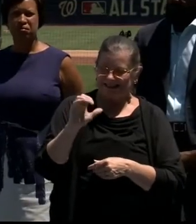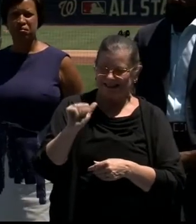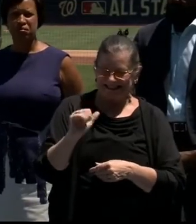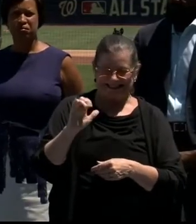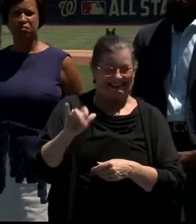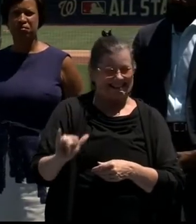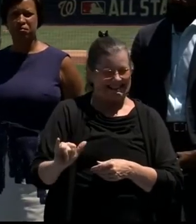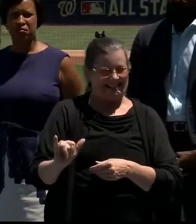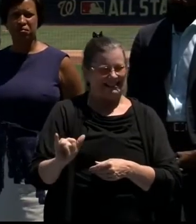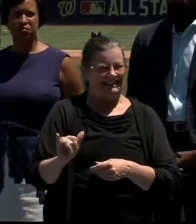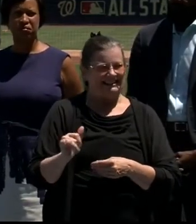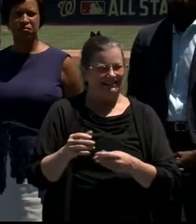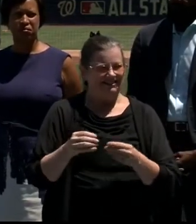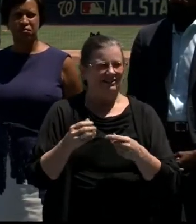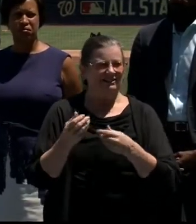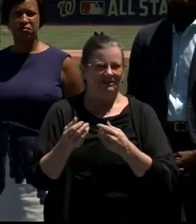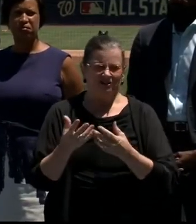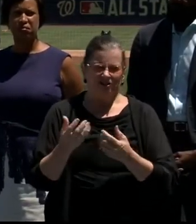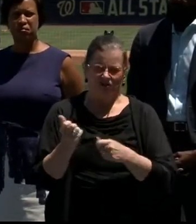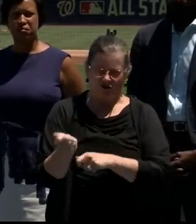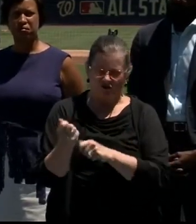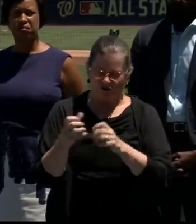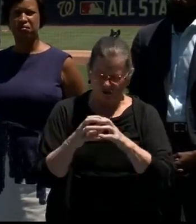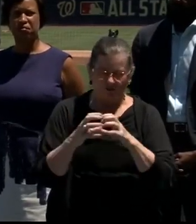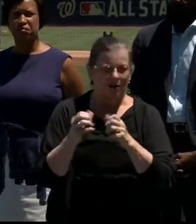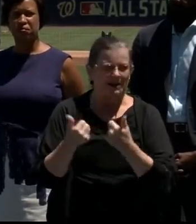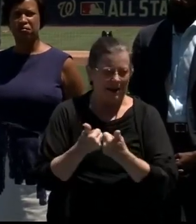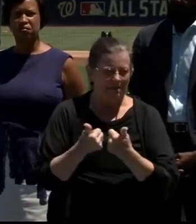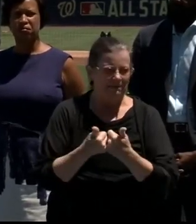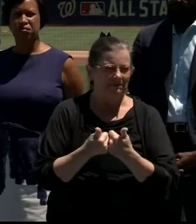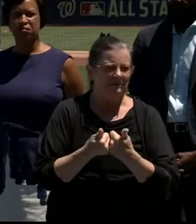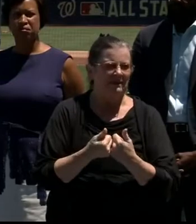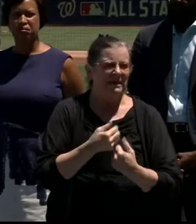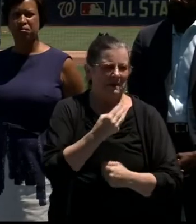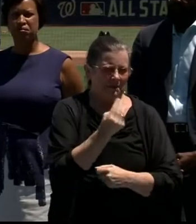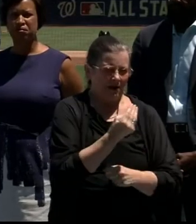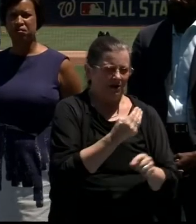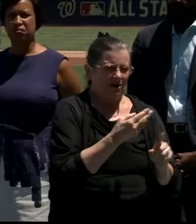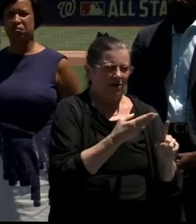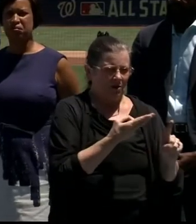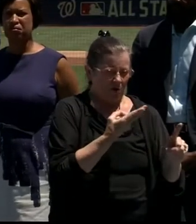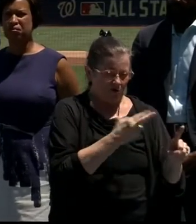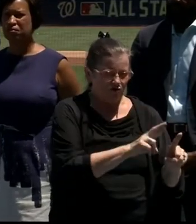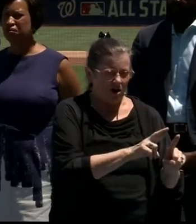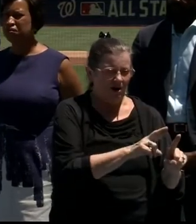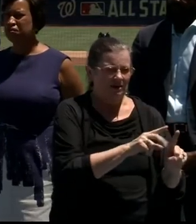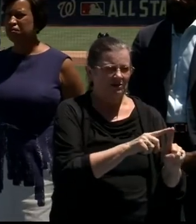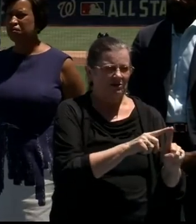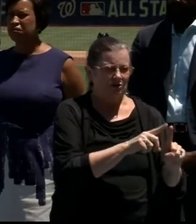THE 89TH ALL-STAR GAME PRESENTED BY MASTERCARD ON TUESDAY, JULY 17TH.